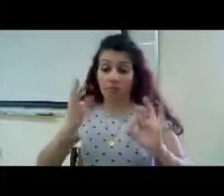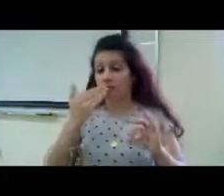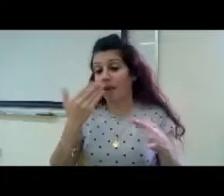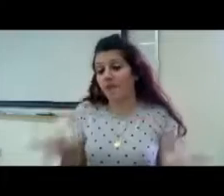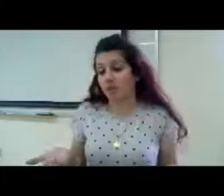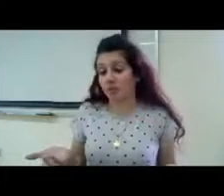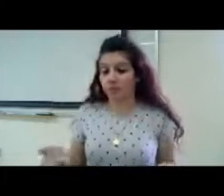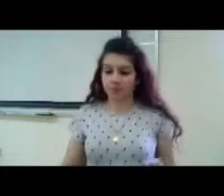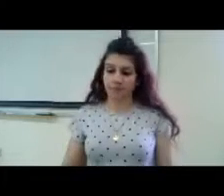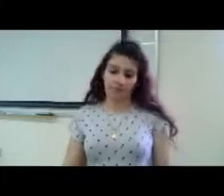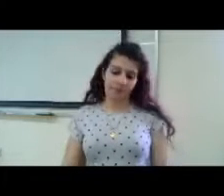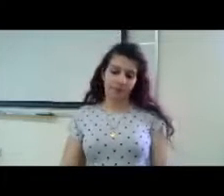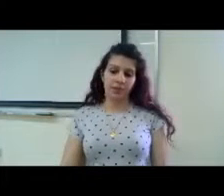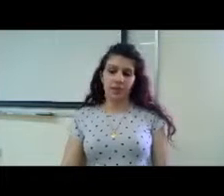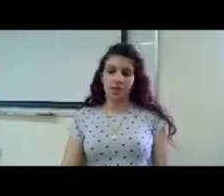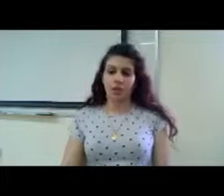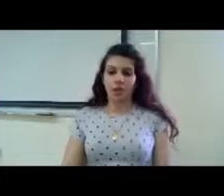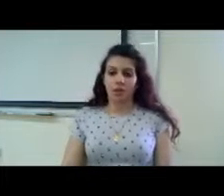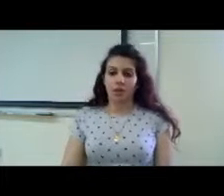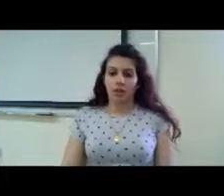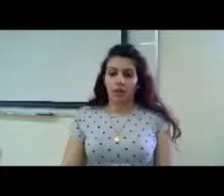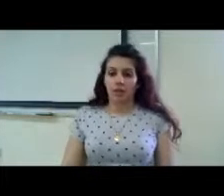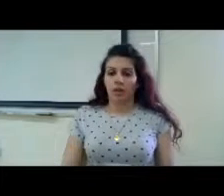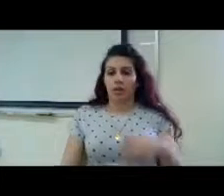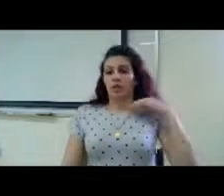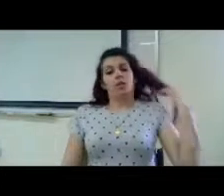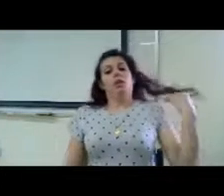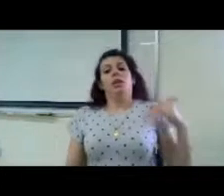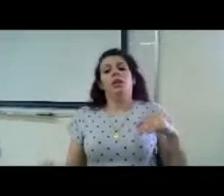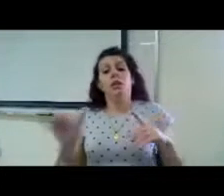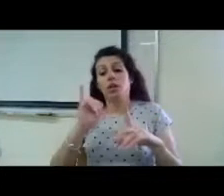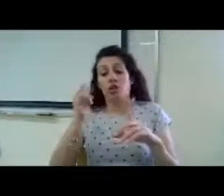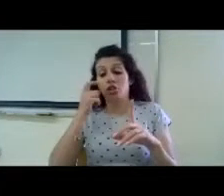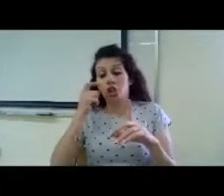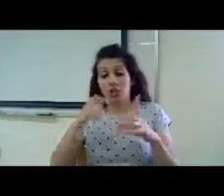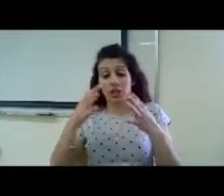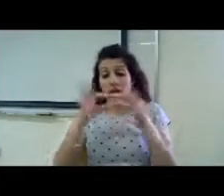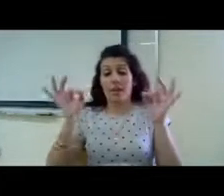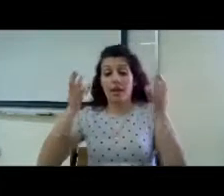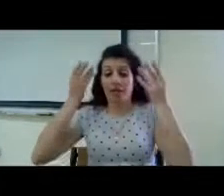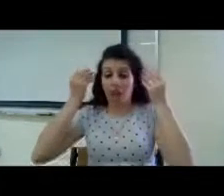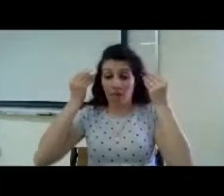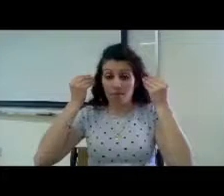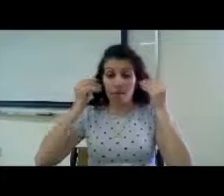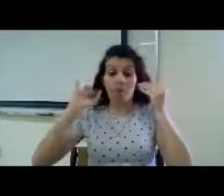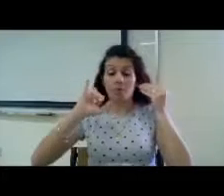inclusion and education all means all will be published and there will be many